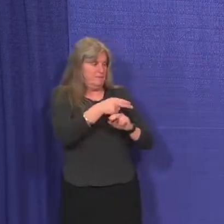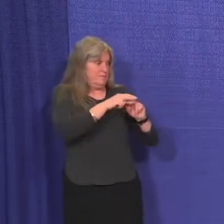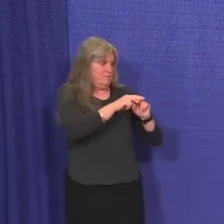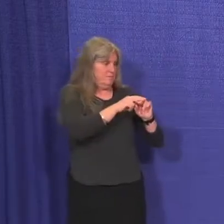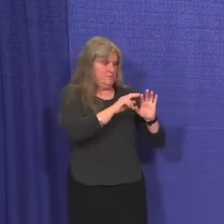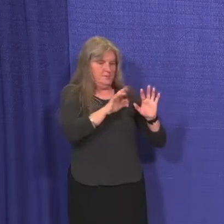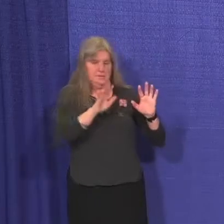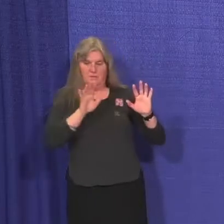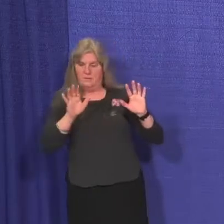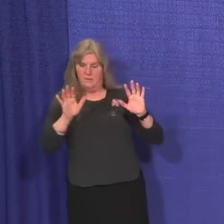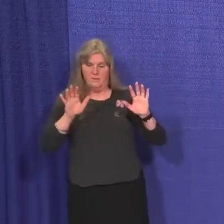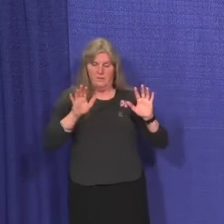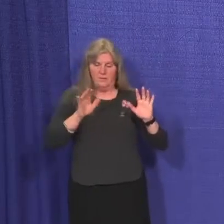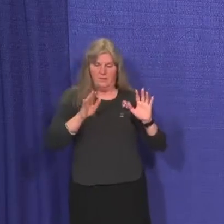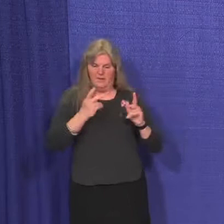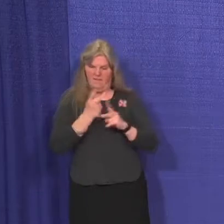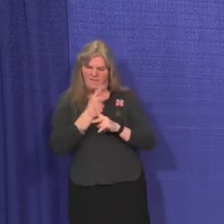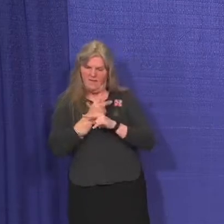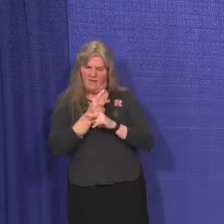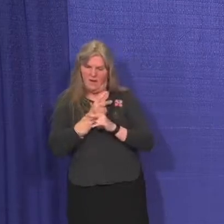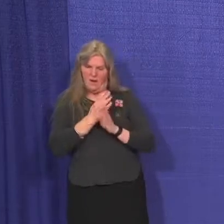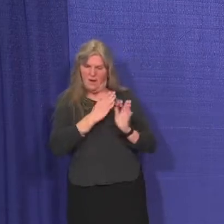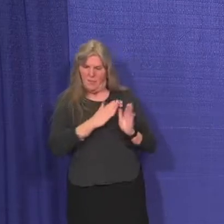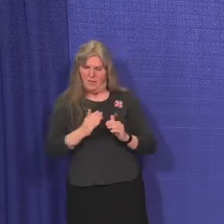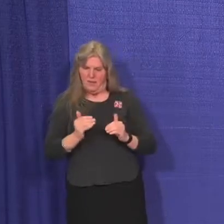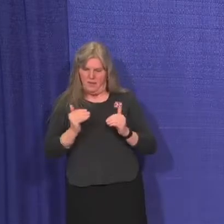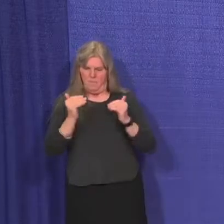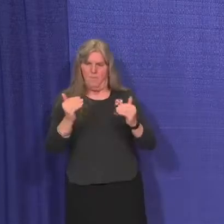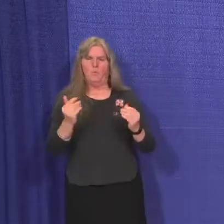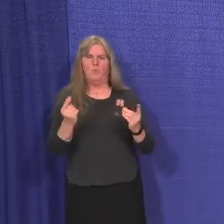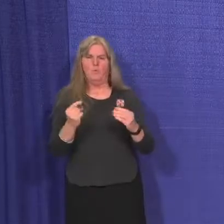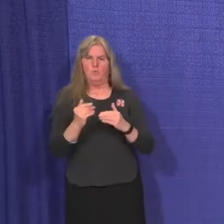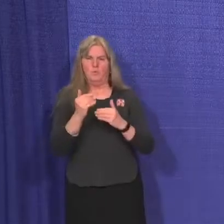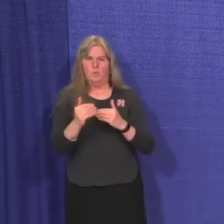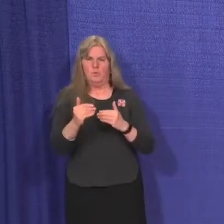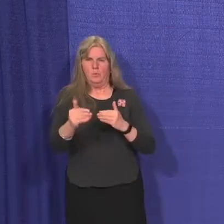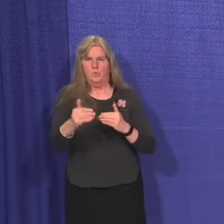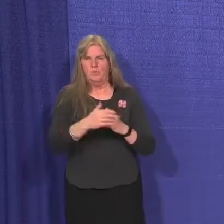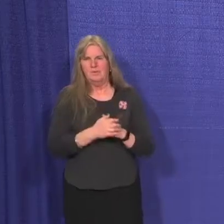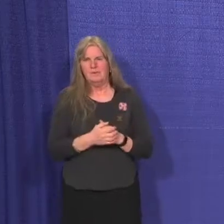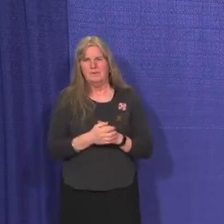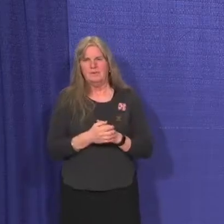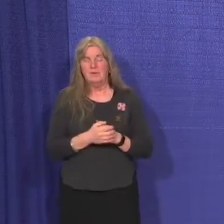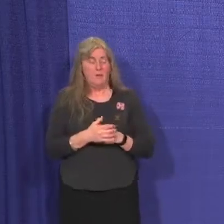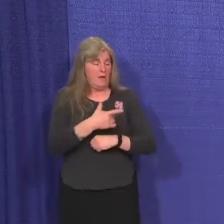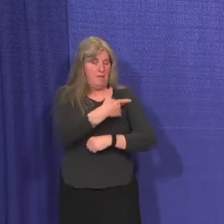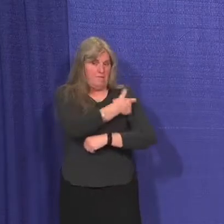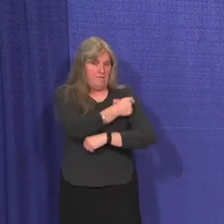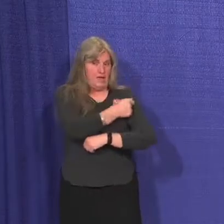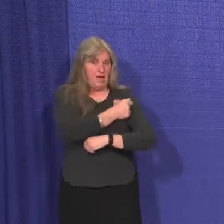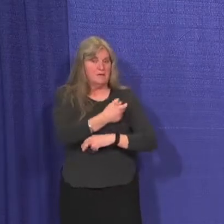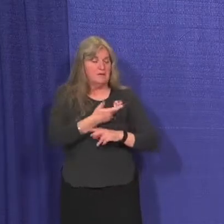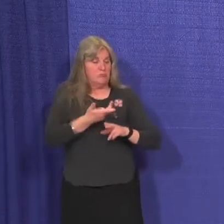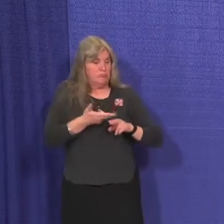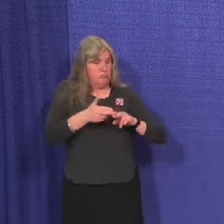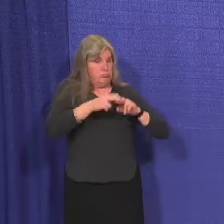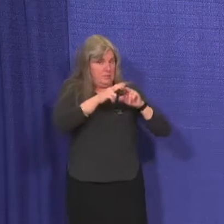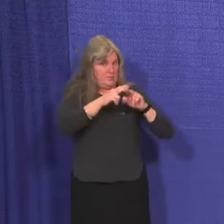are looking ahead for what is to come in the next few months. While watching and evaluating